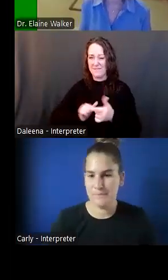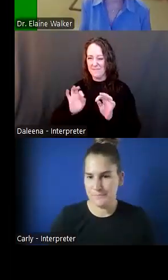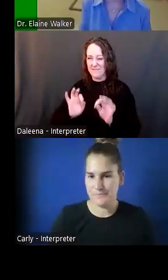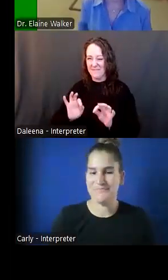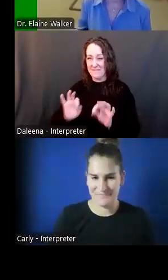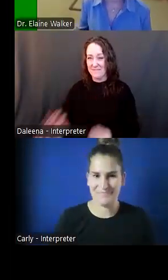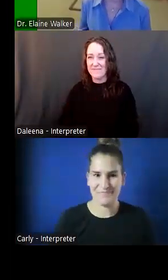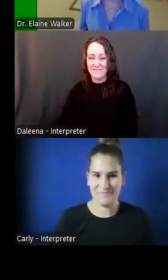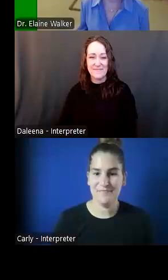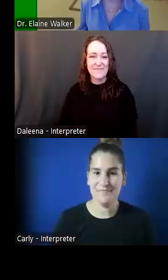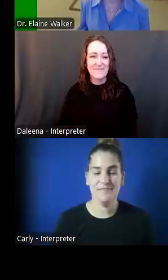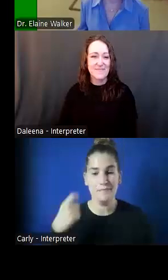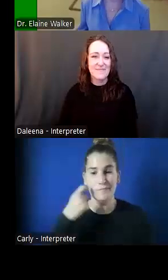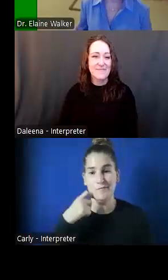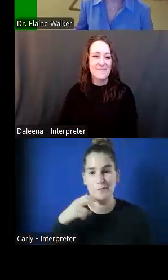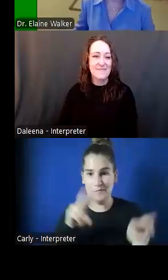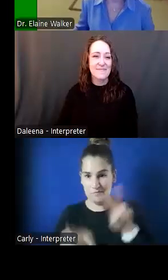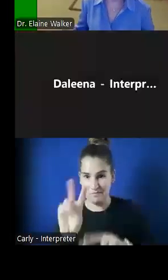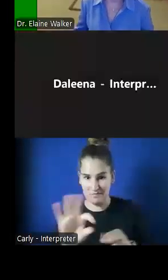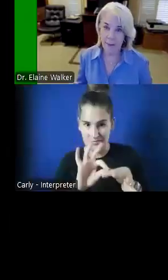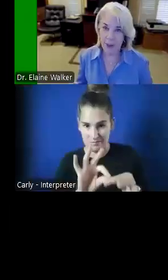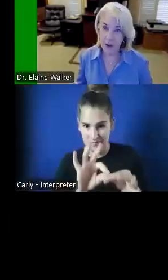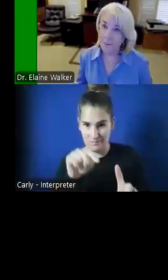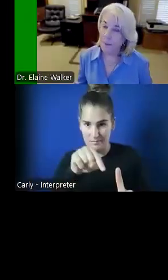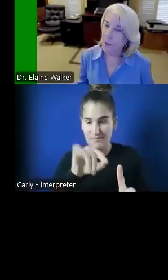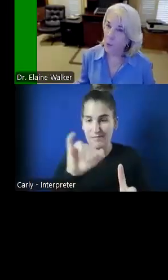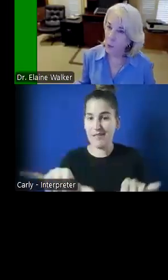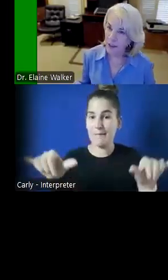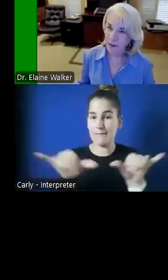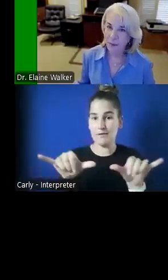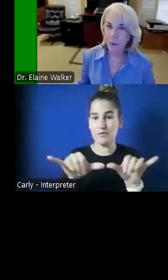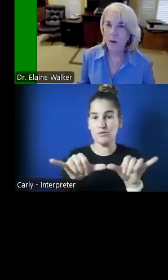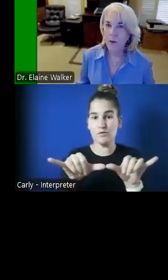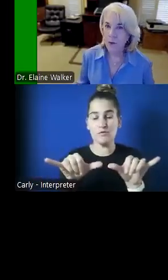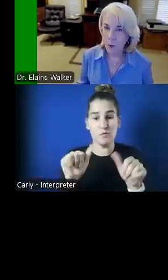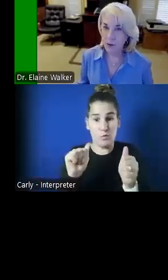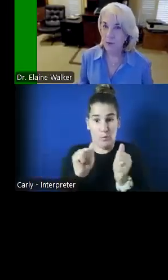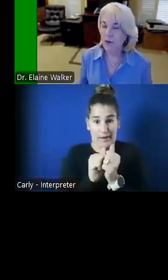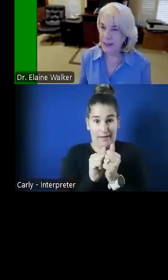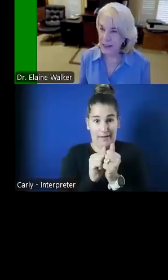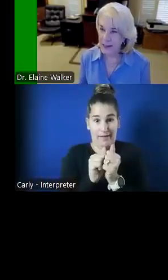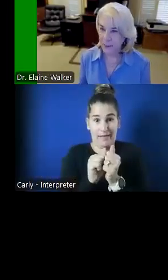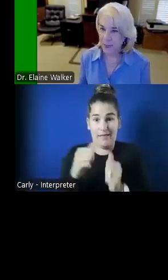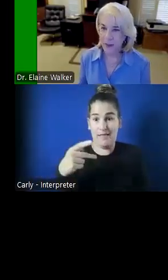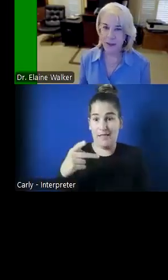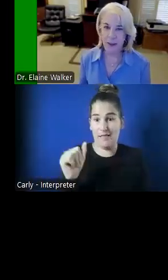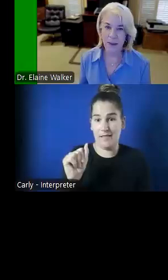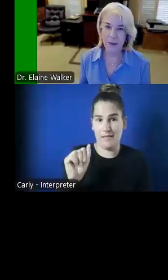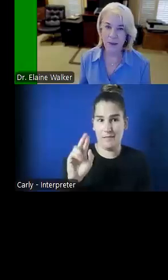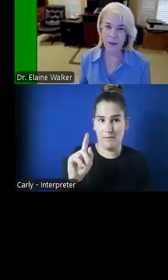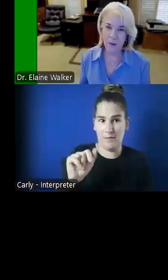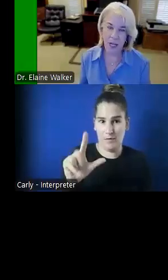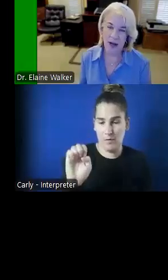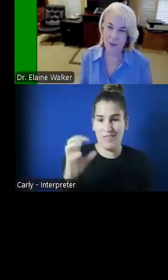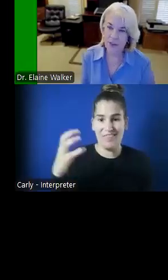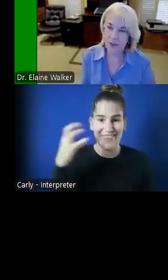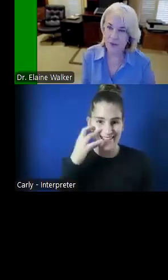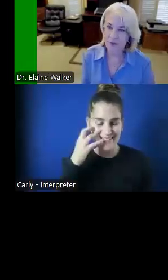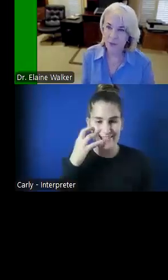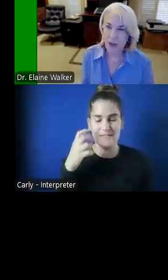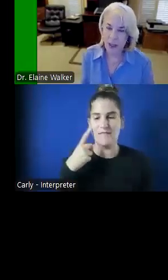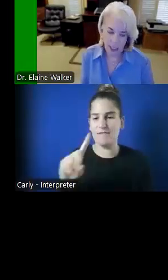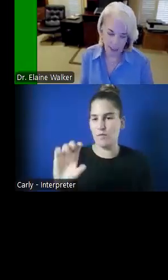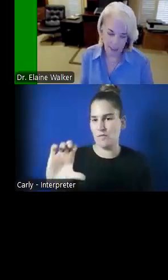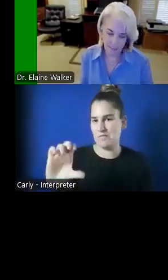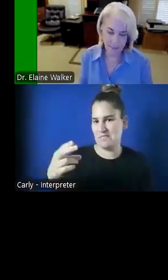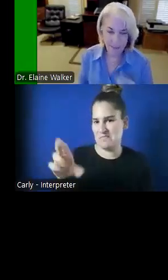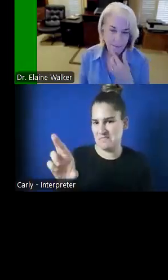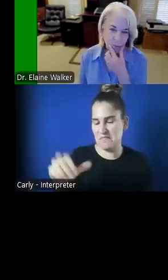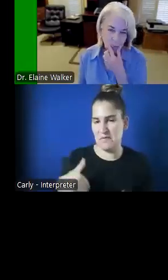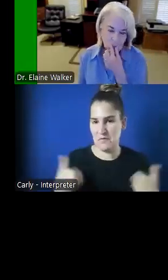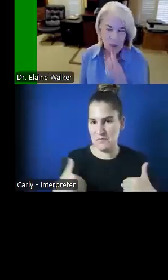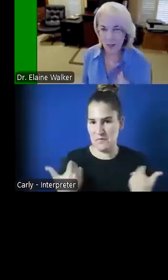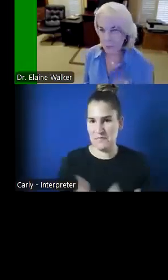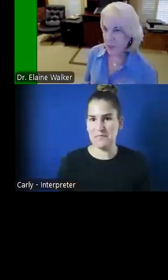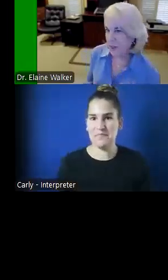at the relationship with that of that measure with partical thickness in clinical high-risk um couple